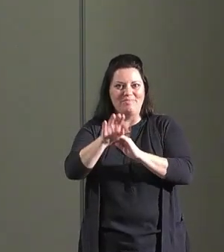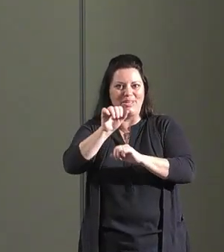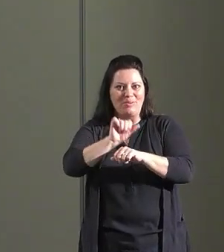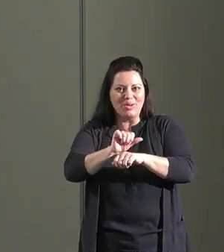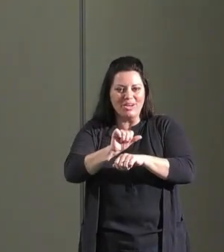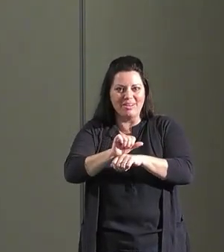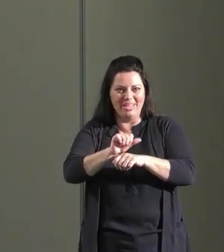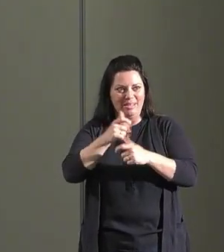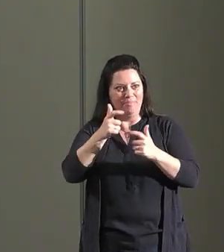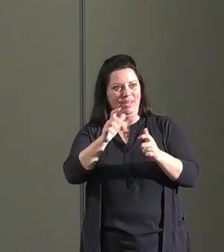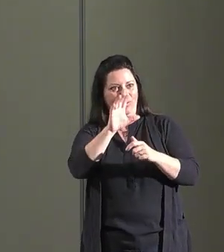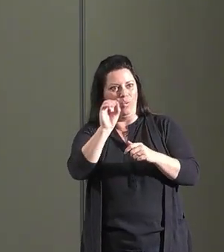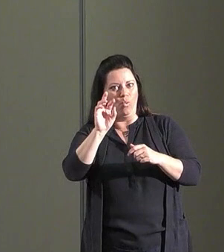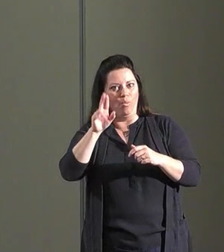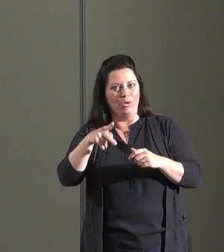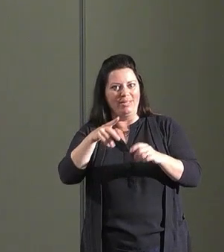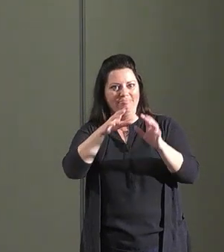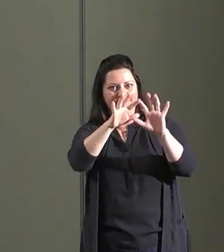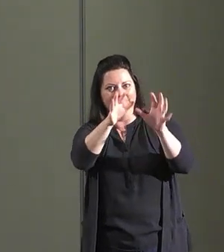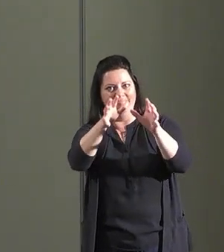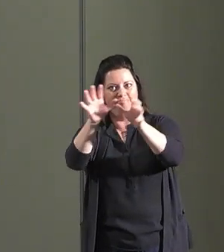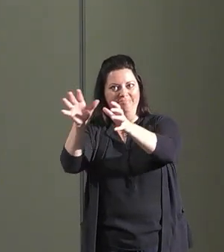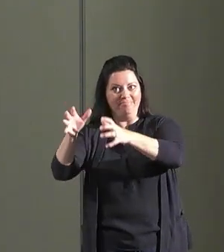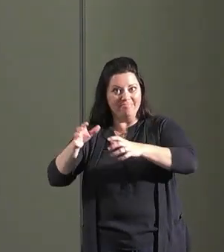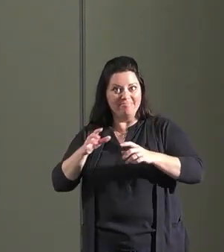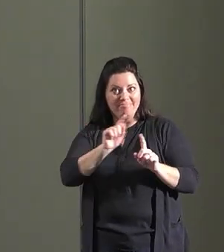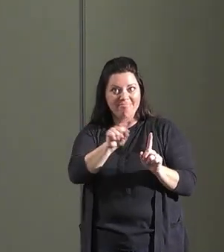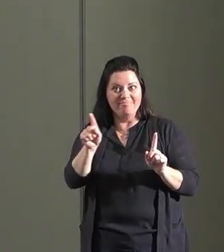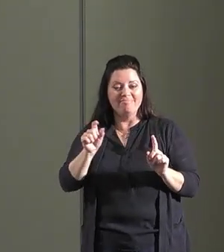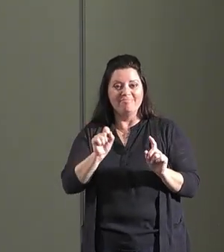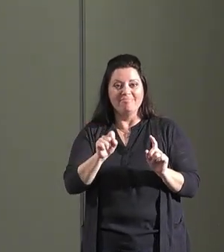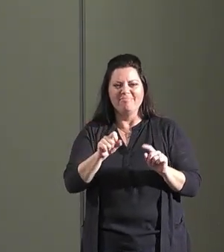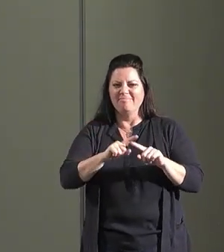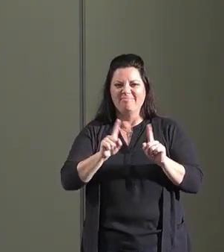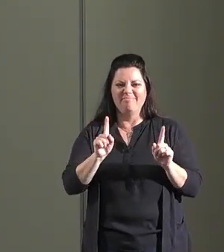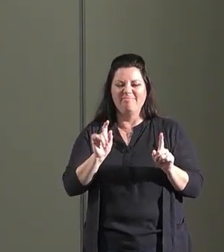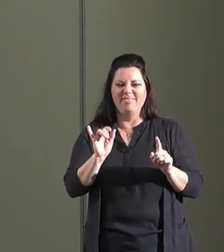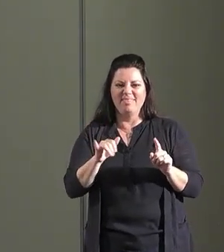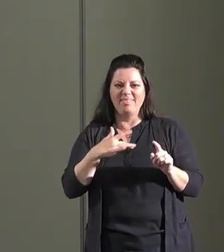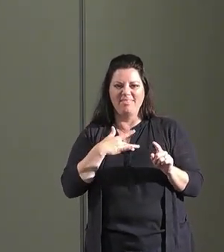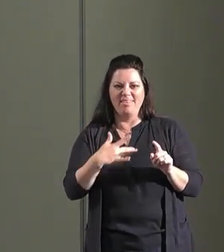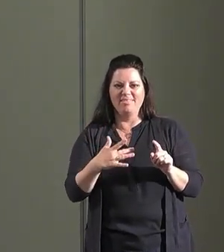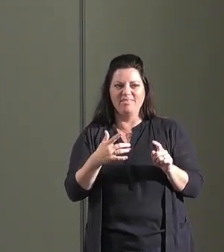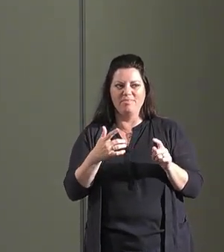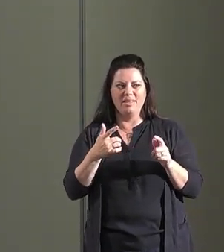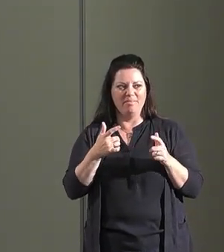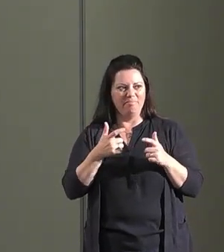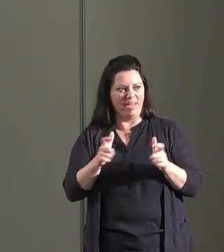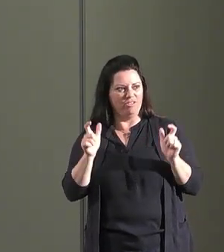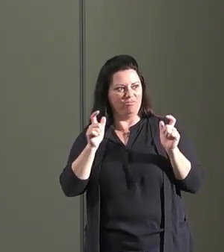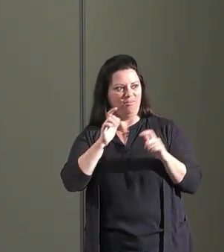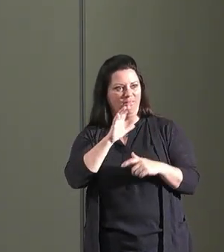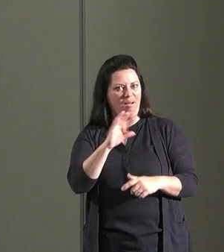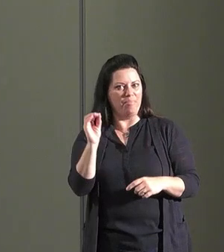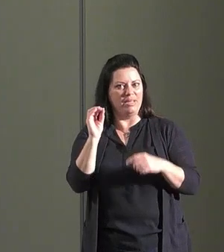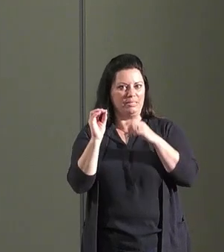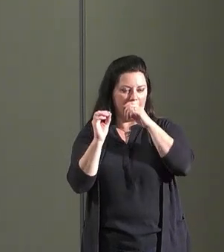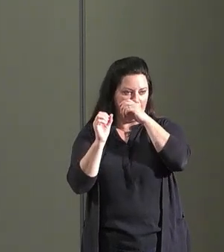in a corporate setting. But that tends to be major companies, I think. A lot of products we purchase